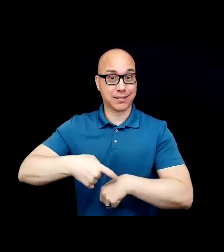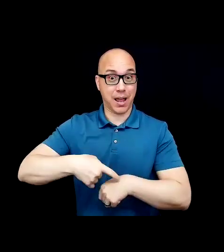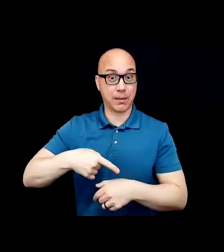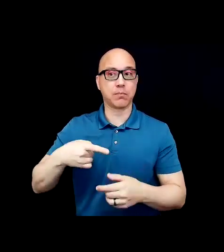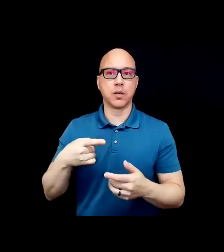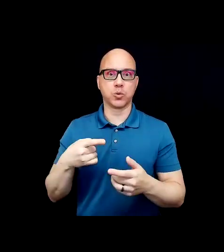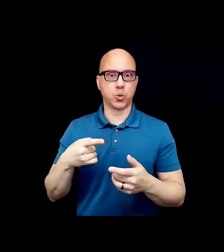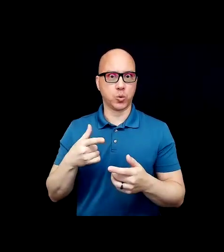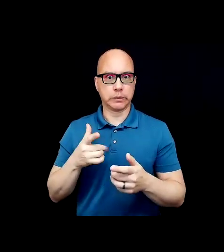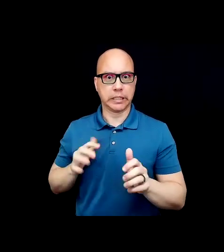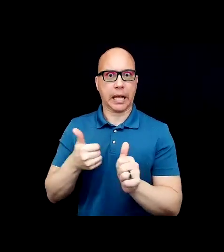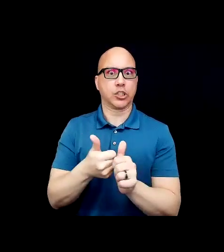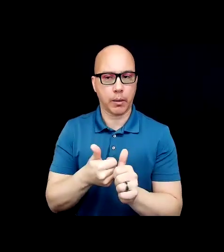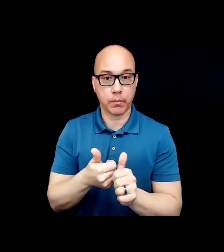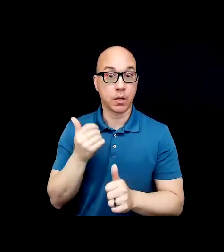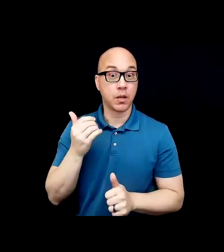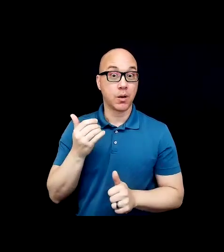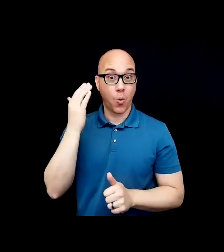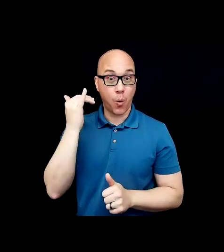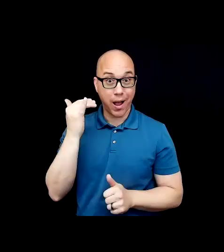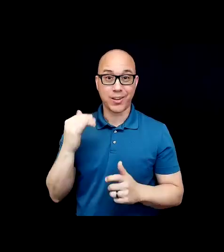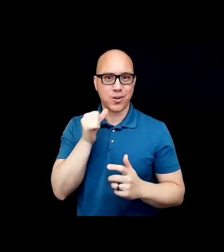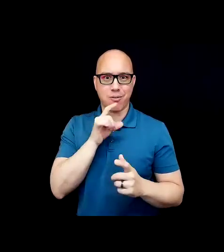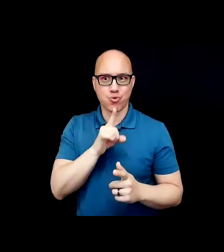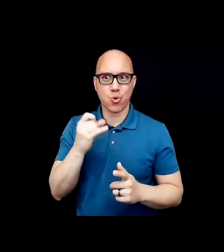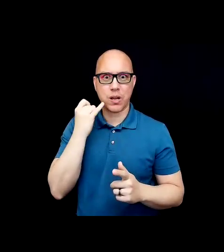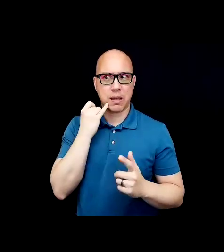because you are not sure if you made a profit, had a loss, will owe taxes.